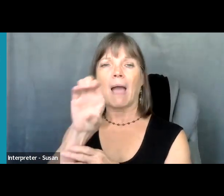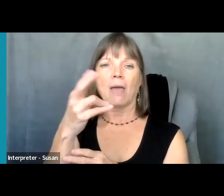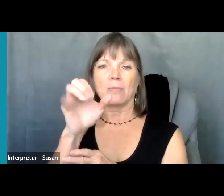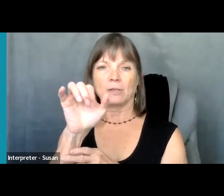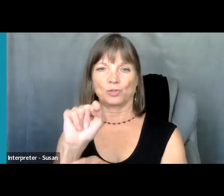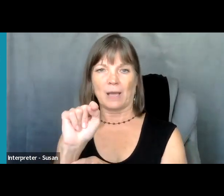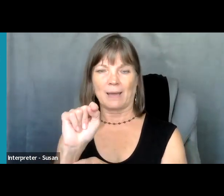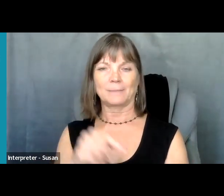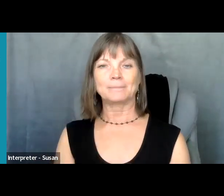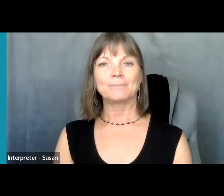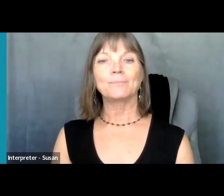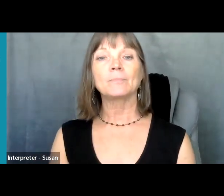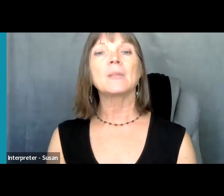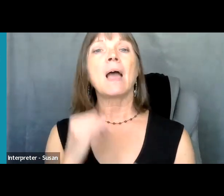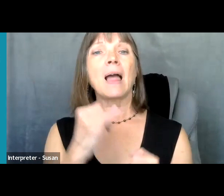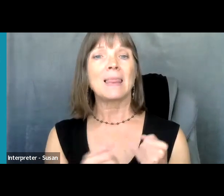Kelly Crosbie (she/her): So the last thing I want is to cover today.